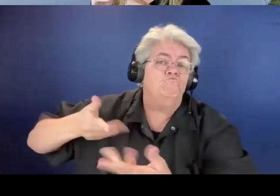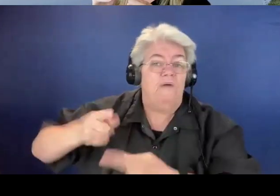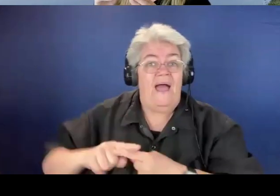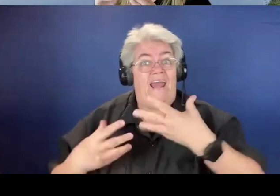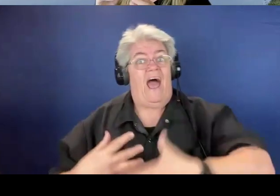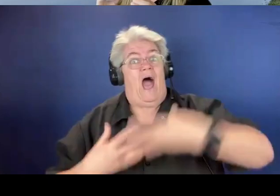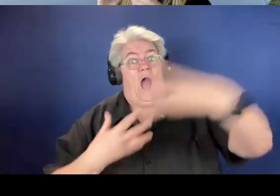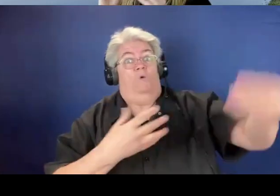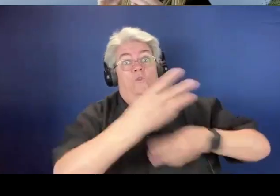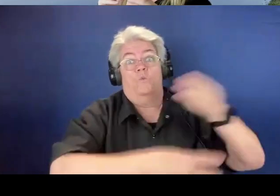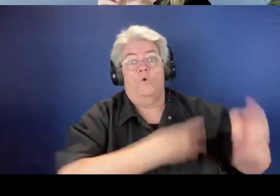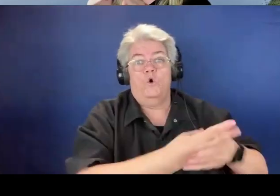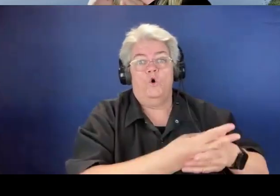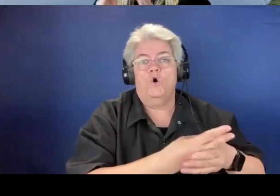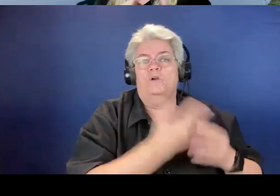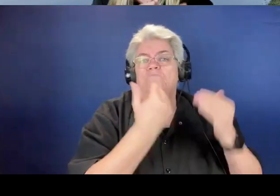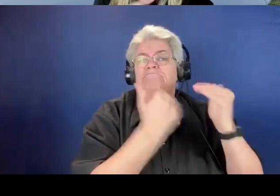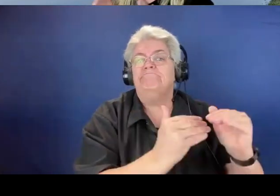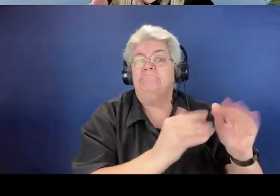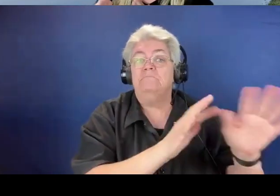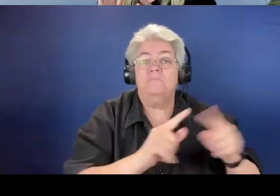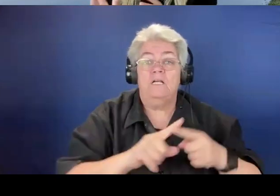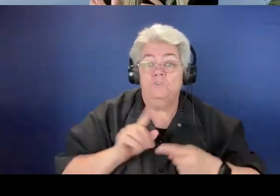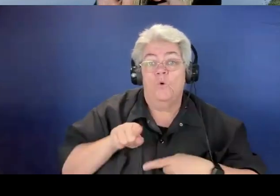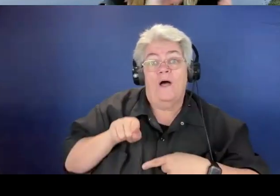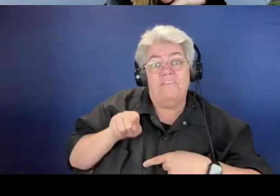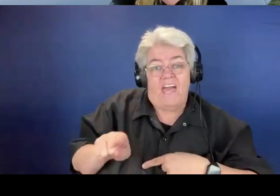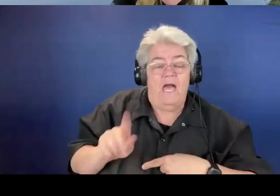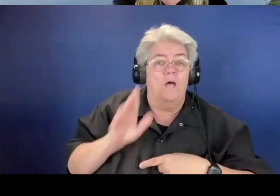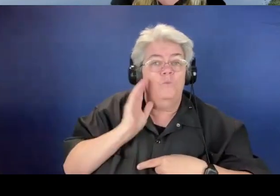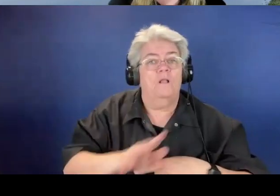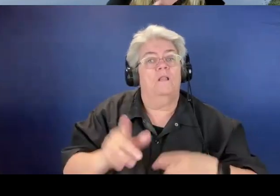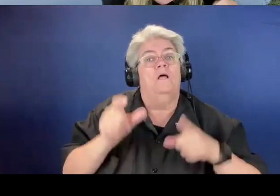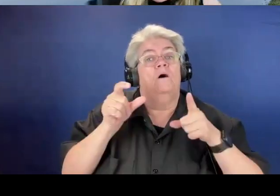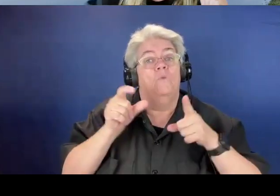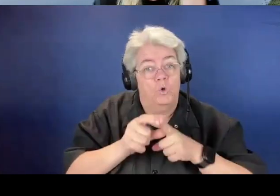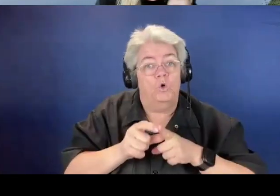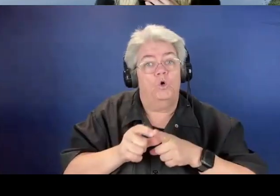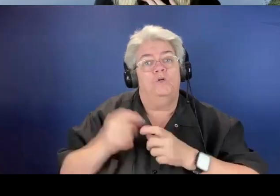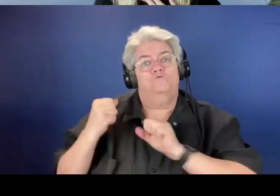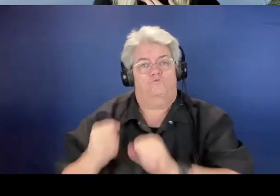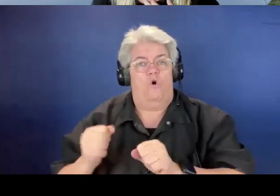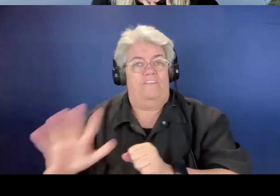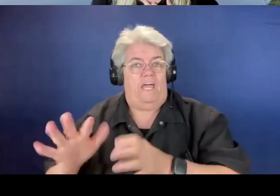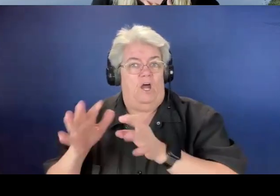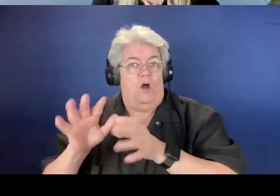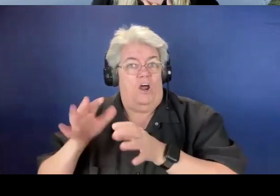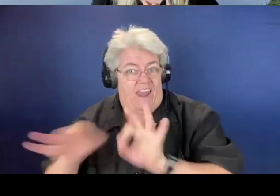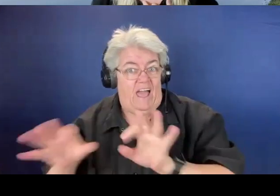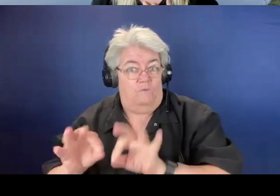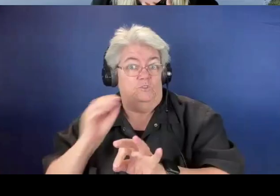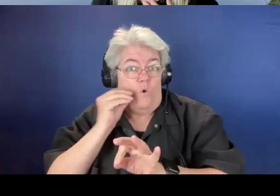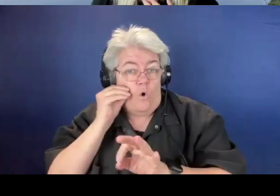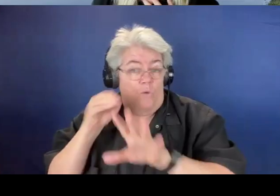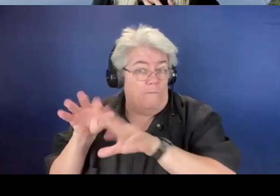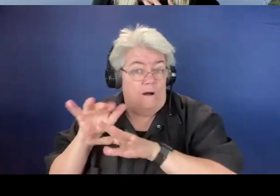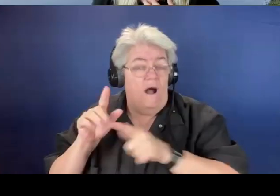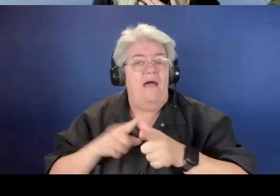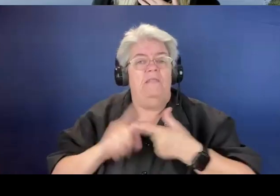Might do a little bit of code switching into English and it could be the other way around, right? So, we know that it's going to sound different in different ways.